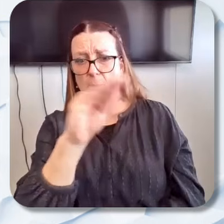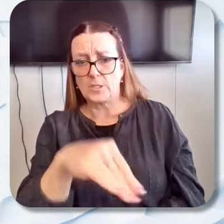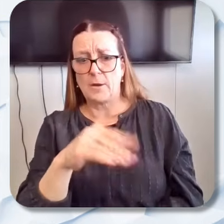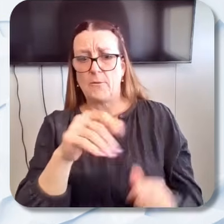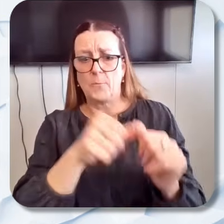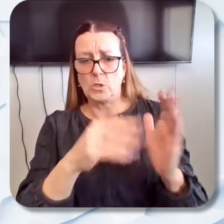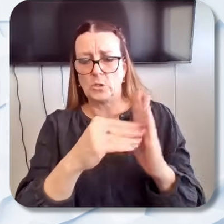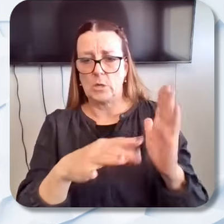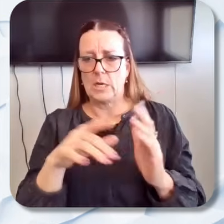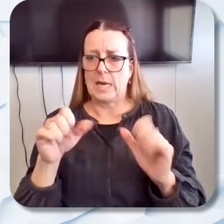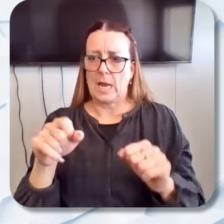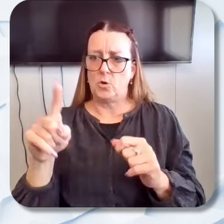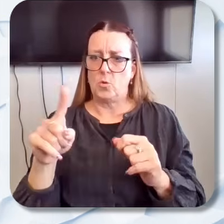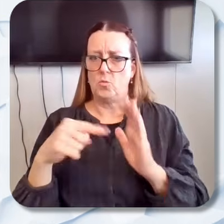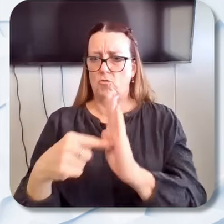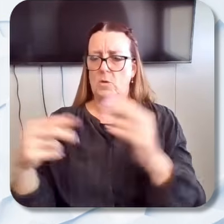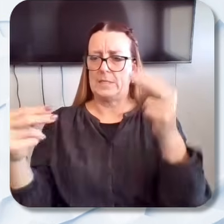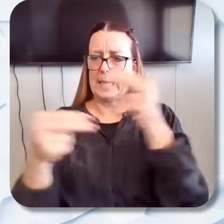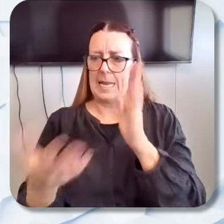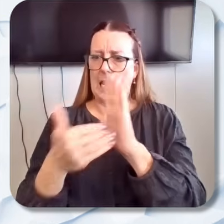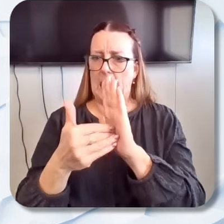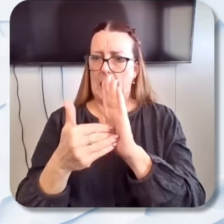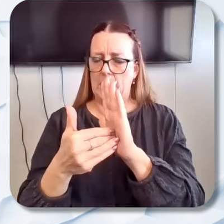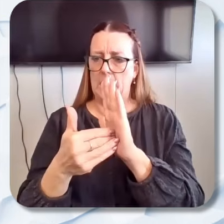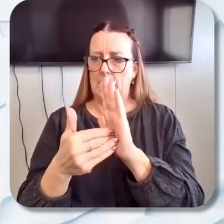So do you want to go back up to that slide that showed the categories?